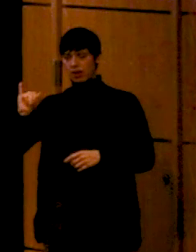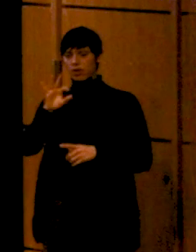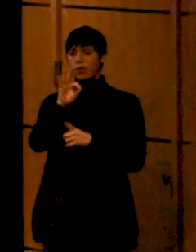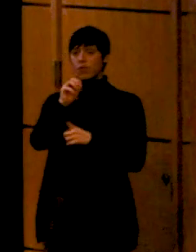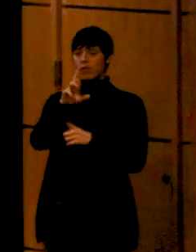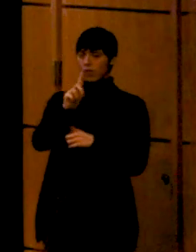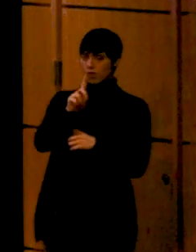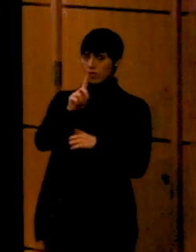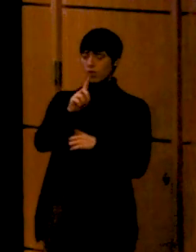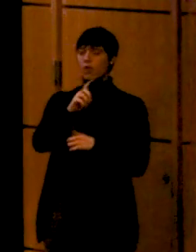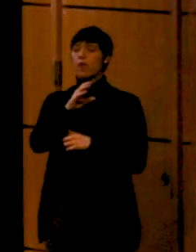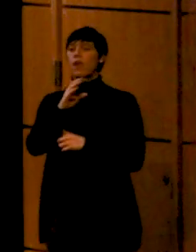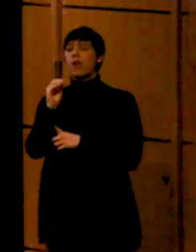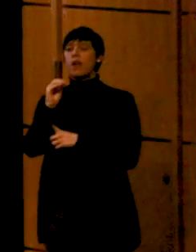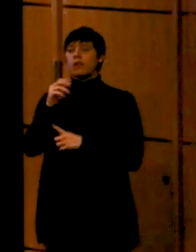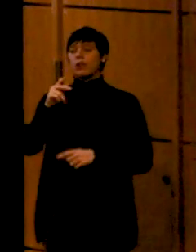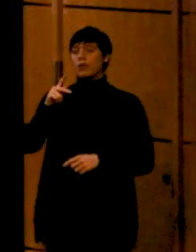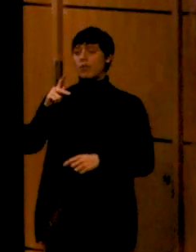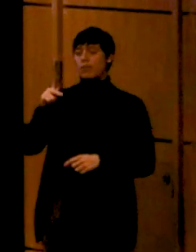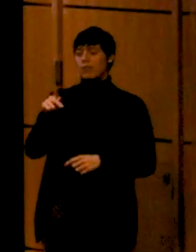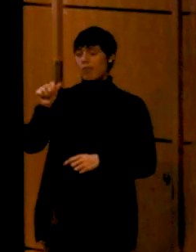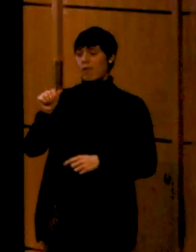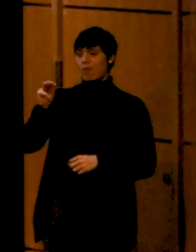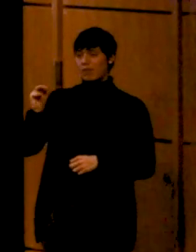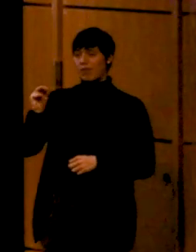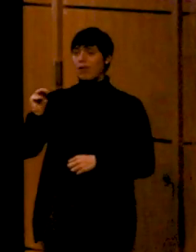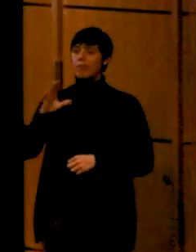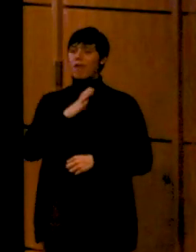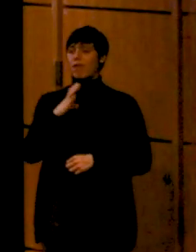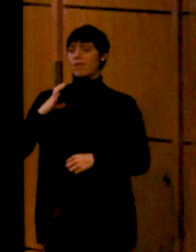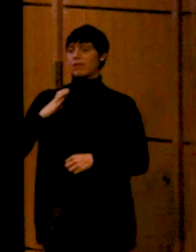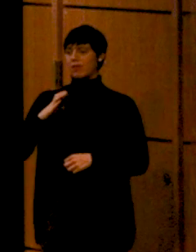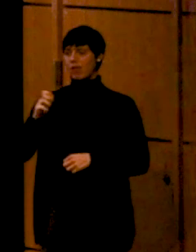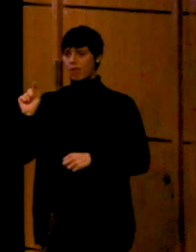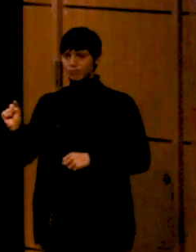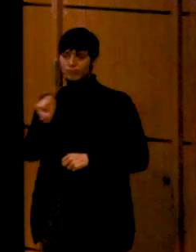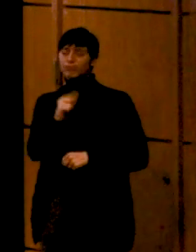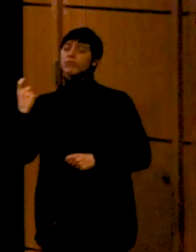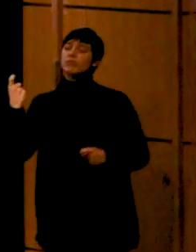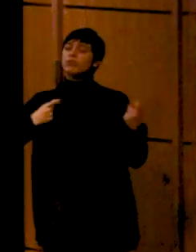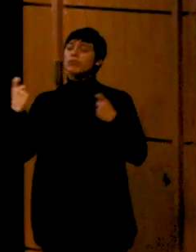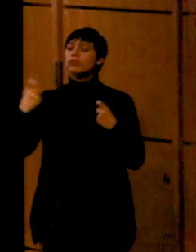Art Council of the Portland Art Museum, among others, all who have generously contributed to the exhibition.